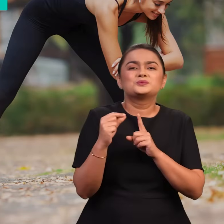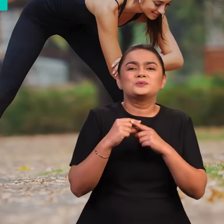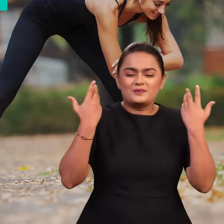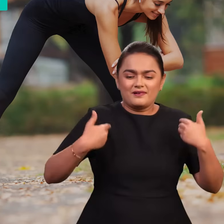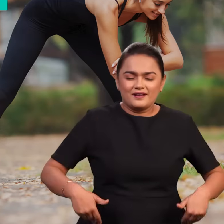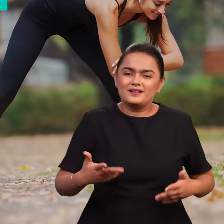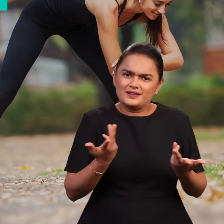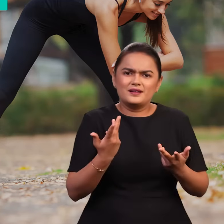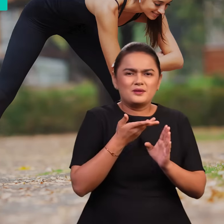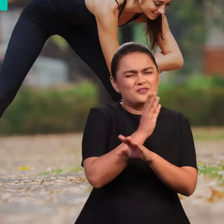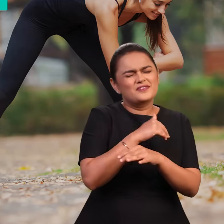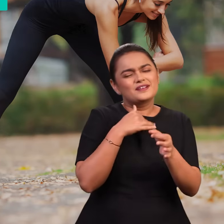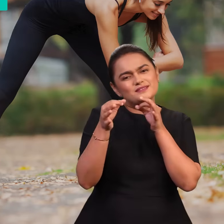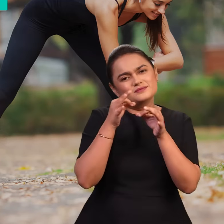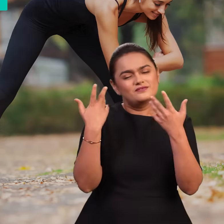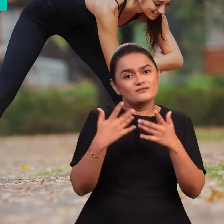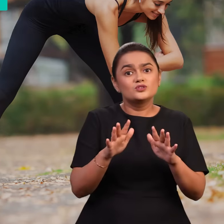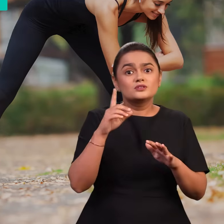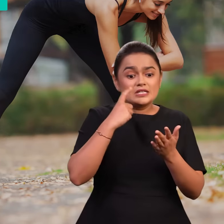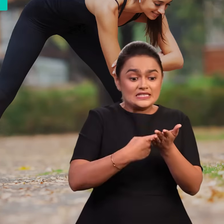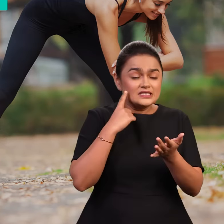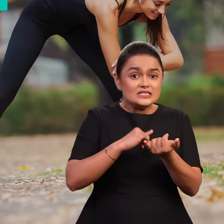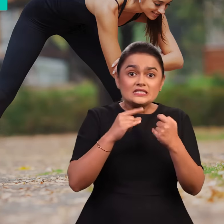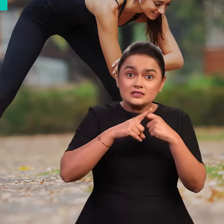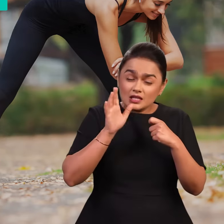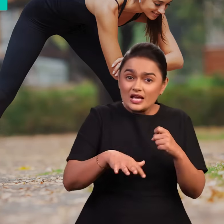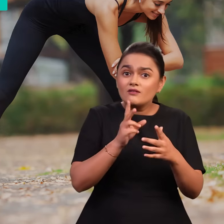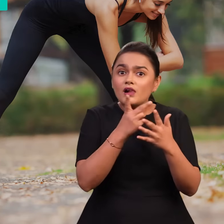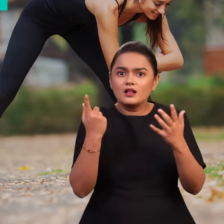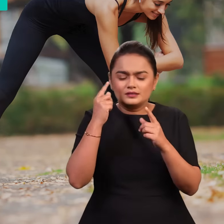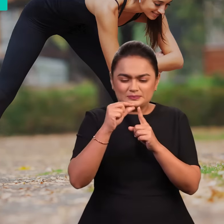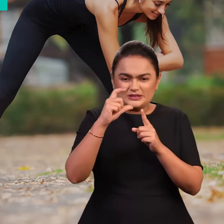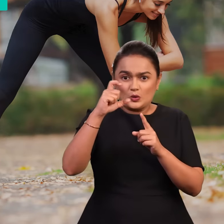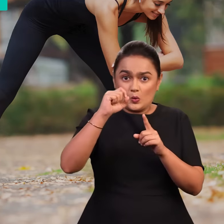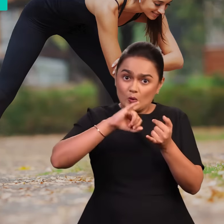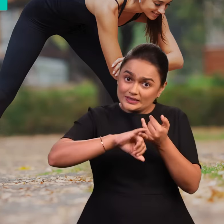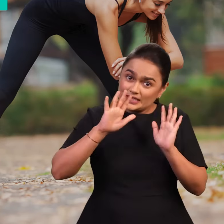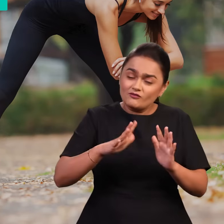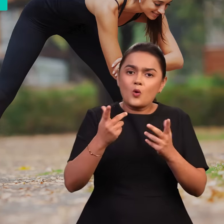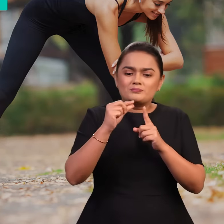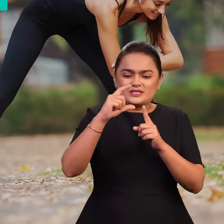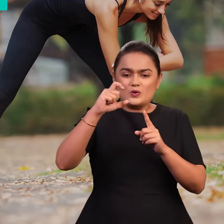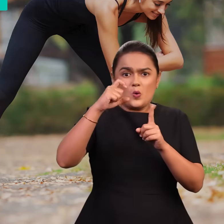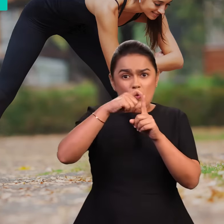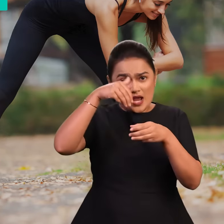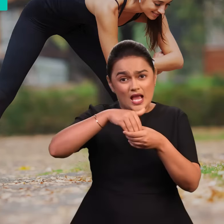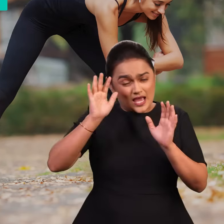Already previously I had describe the various risk factors for PCOD or PCOS.